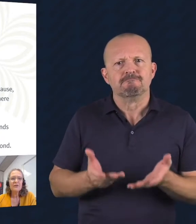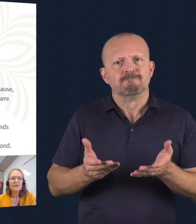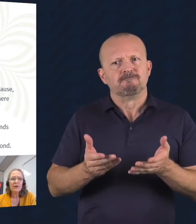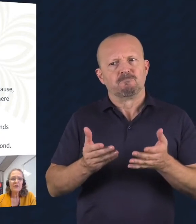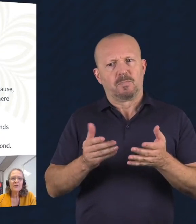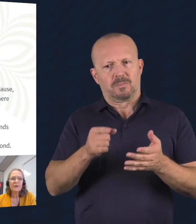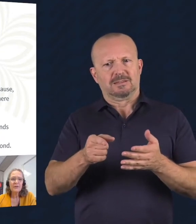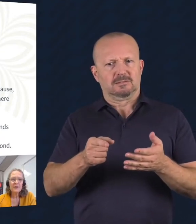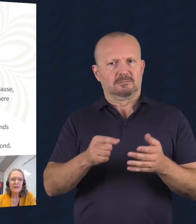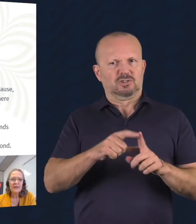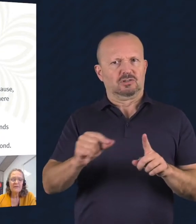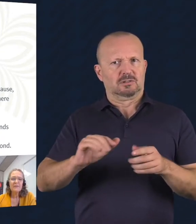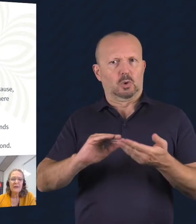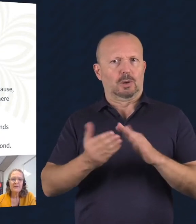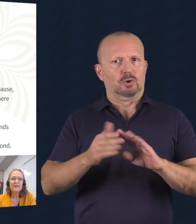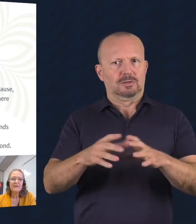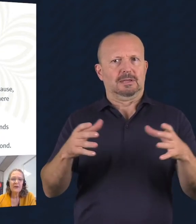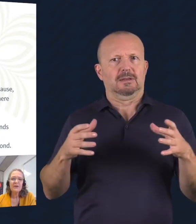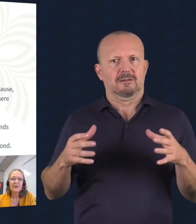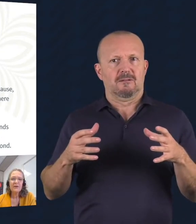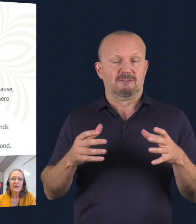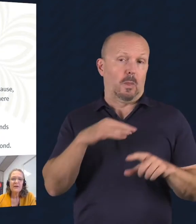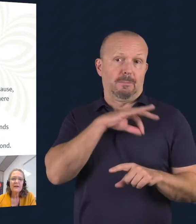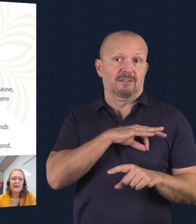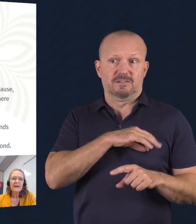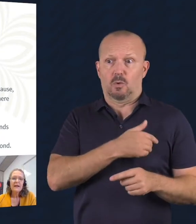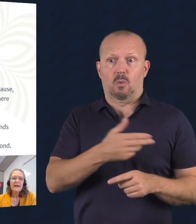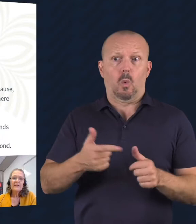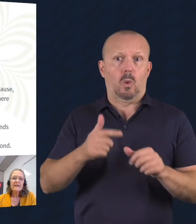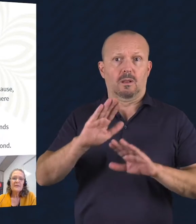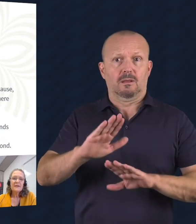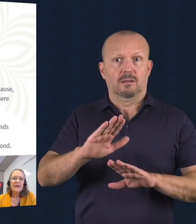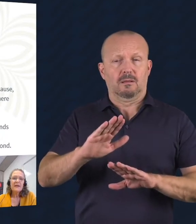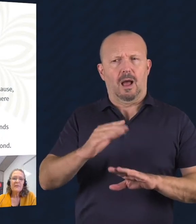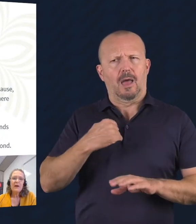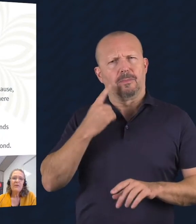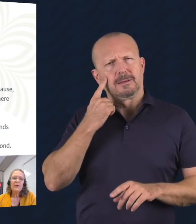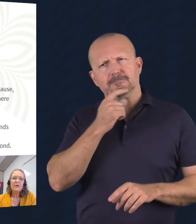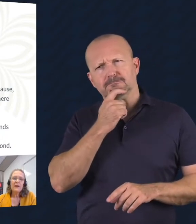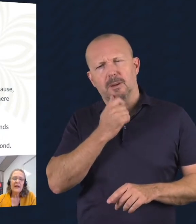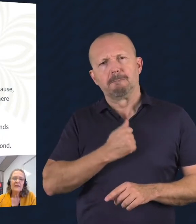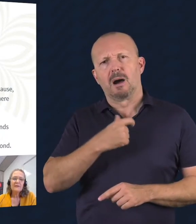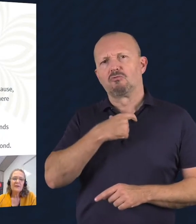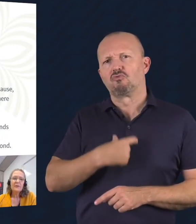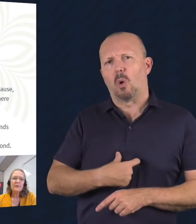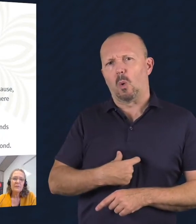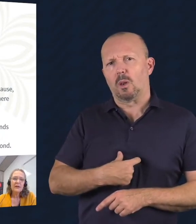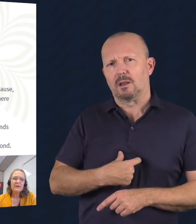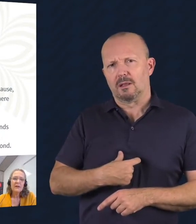cultural community for the benefit of Aotearoa, it seems to me that my role and that of Te Puna